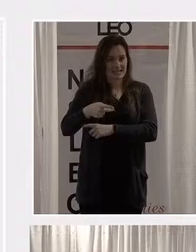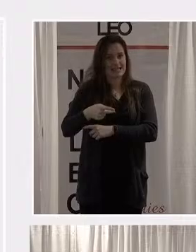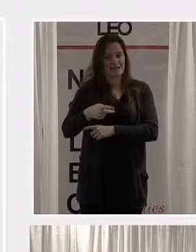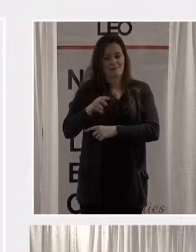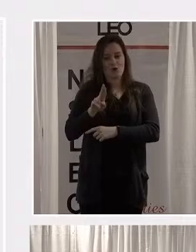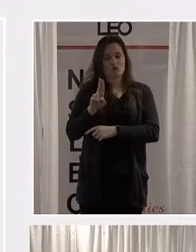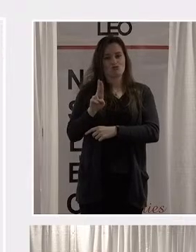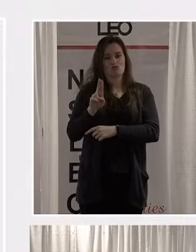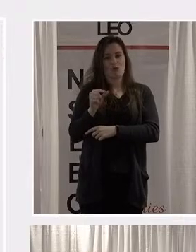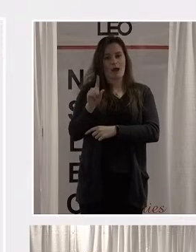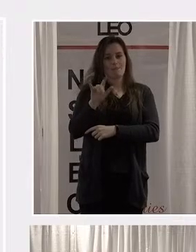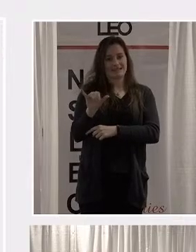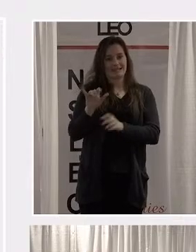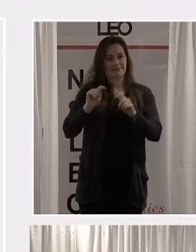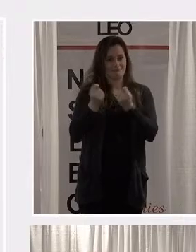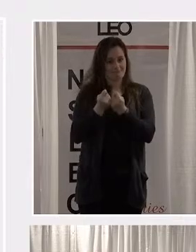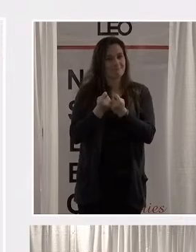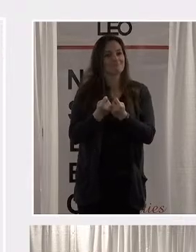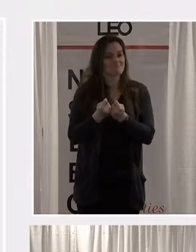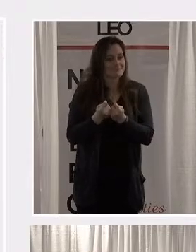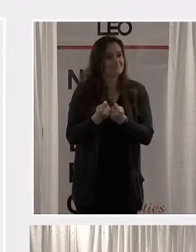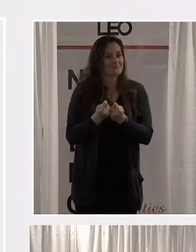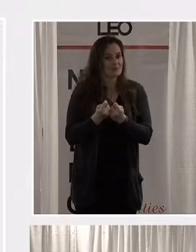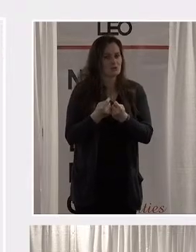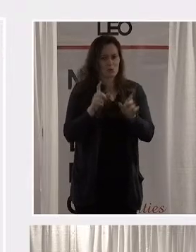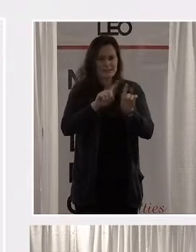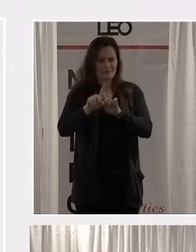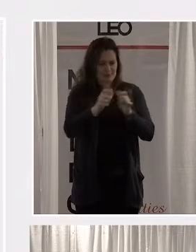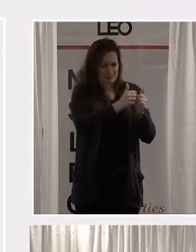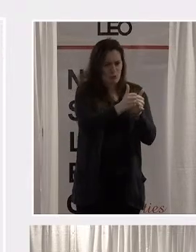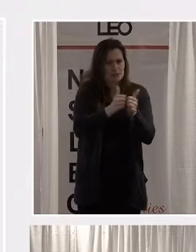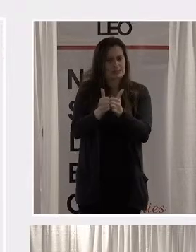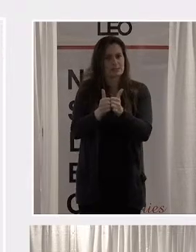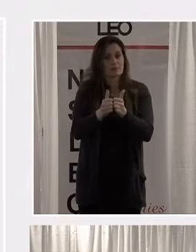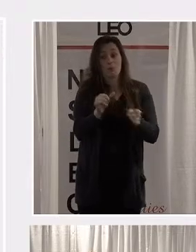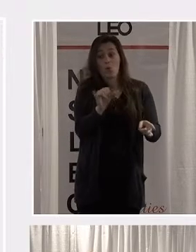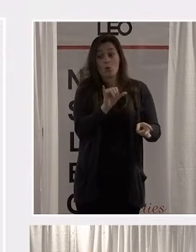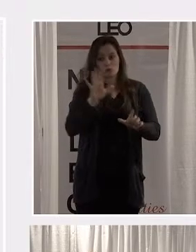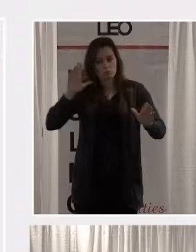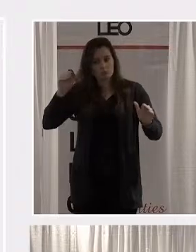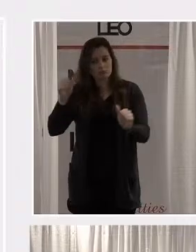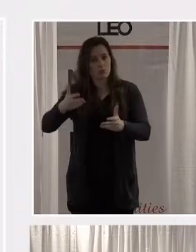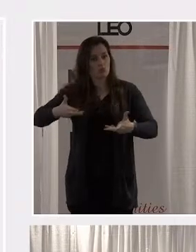BEYOND ATHLETICS SHE IS DEEPLY INVOLVED IN HER SCHOOL, COMMUNITY, VOLUNTEERING FOR THE